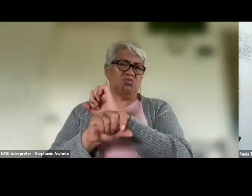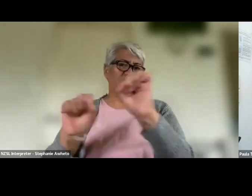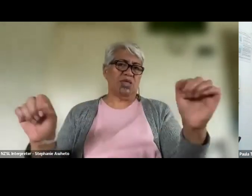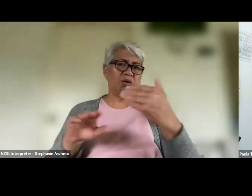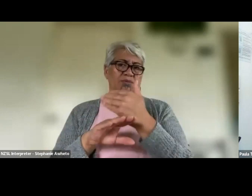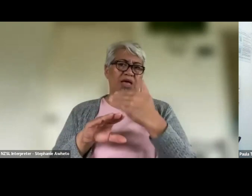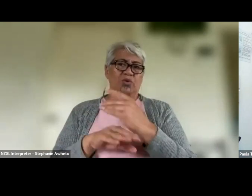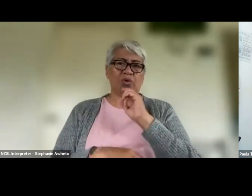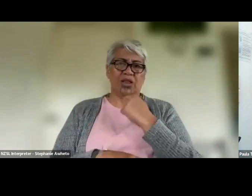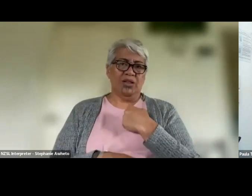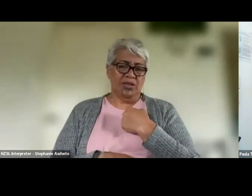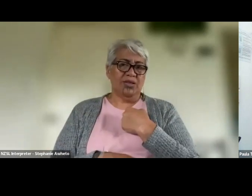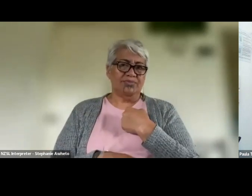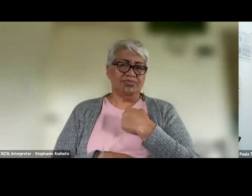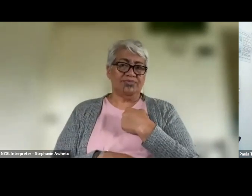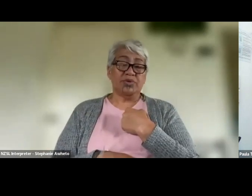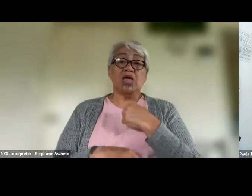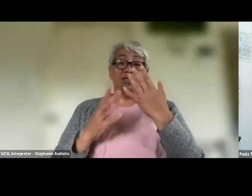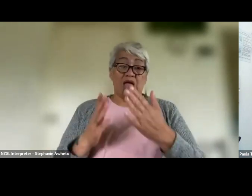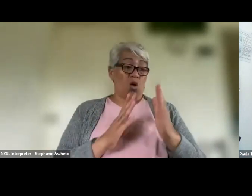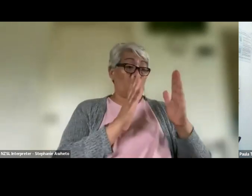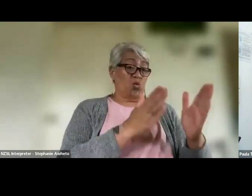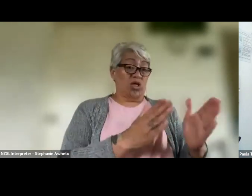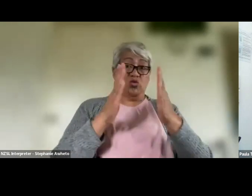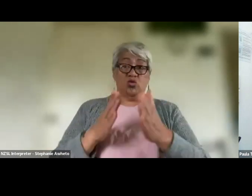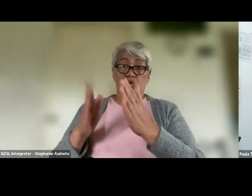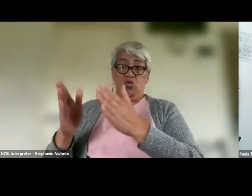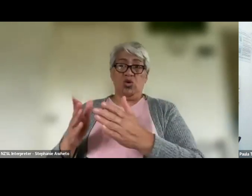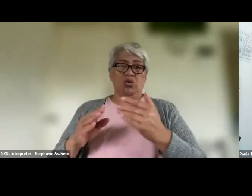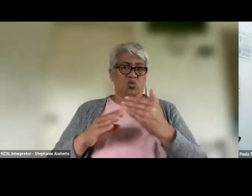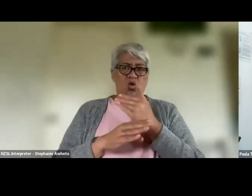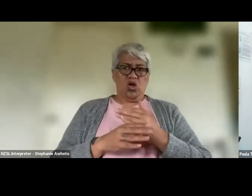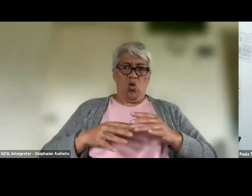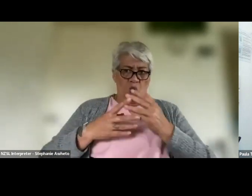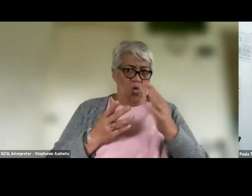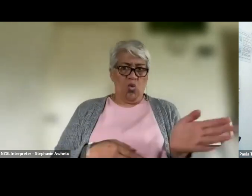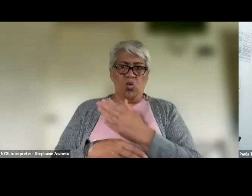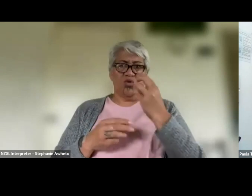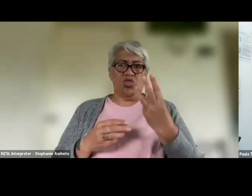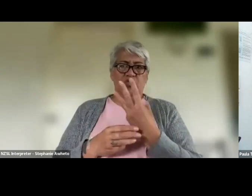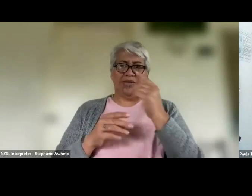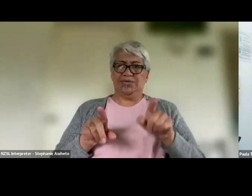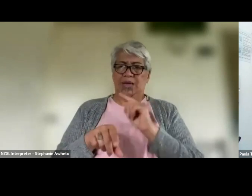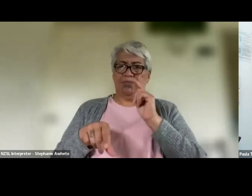We are moving on all three of those platforms and I want to talk about each of those platforms,